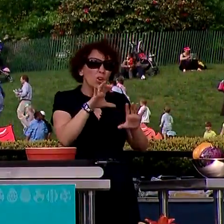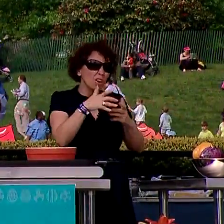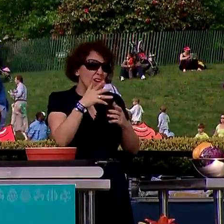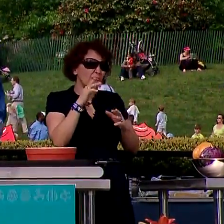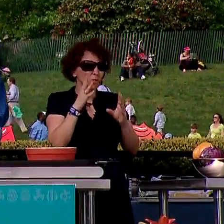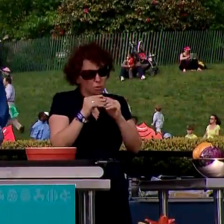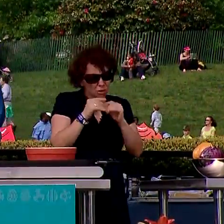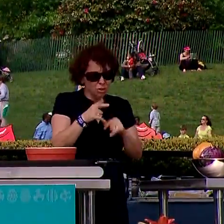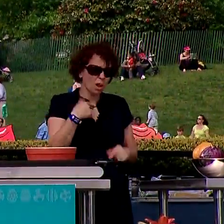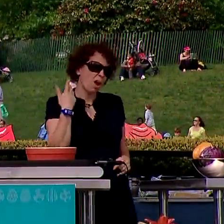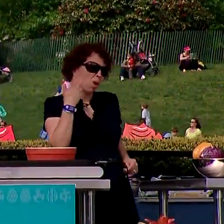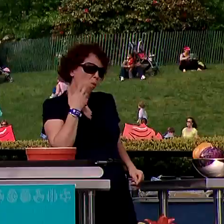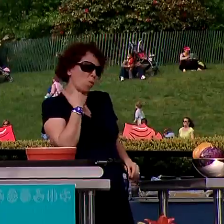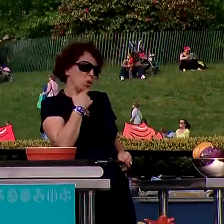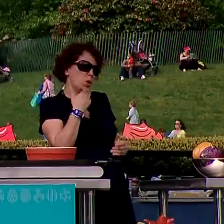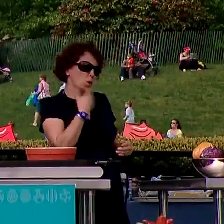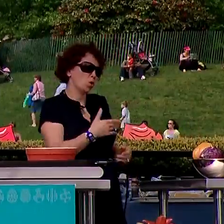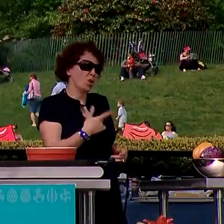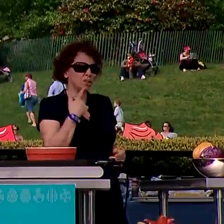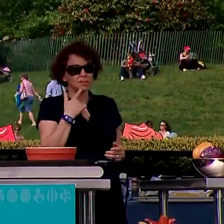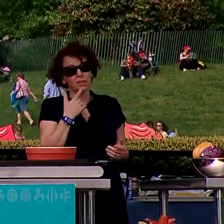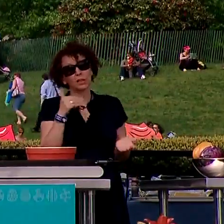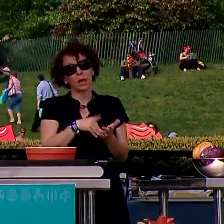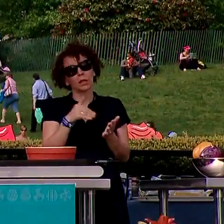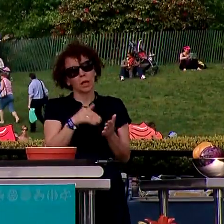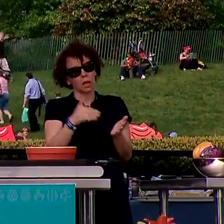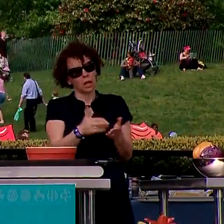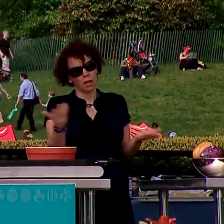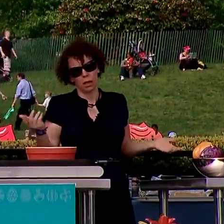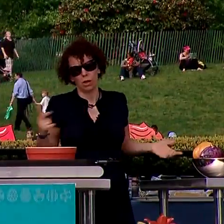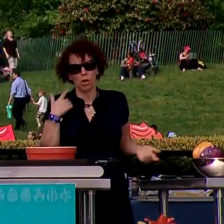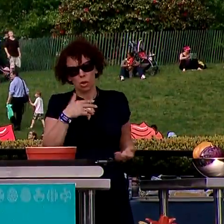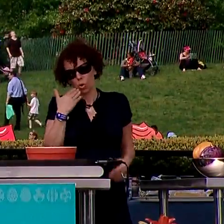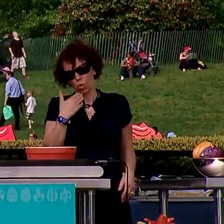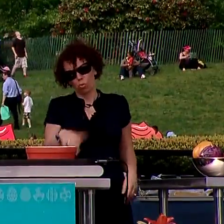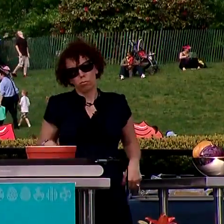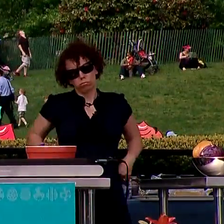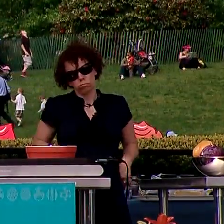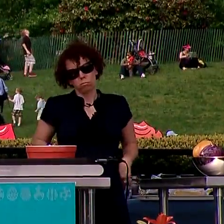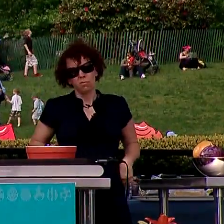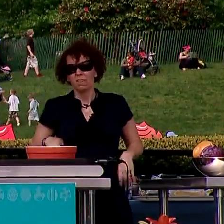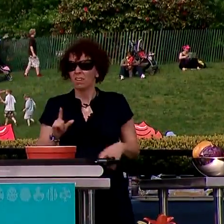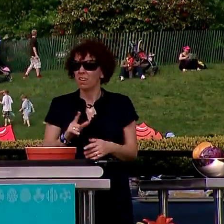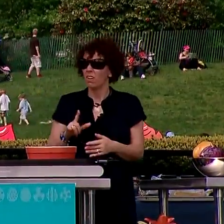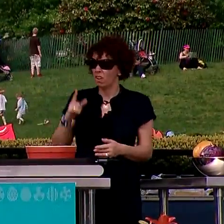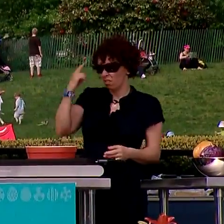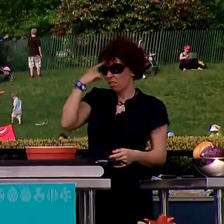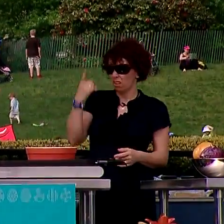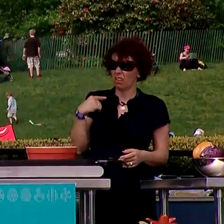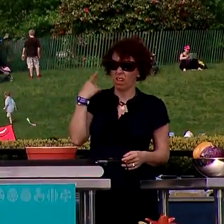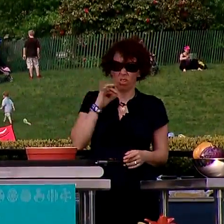you look so good, no, you really look good. And they say that like ten times. You're like, well, what did I look like before, right?